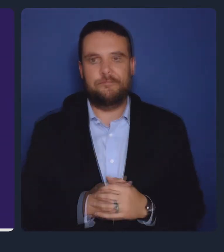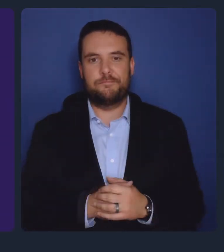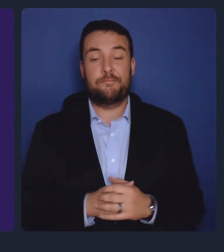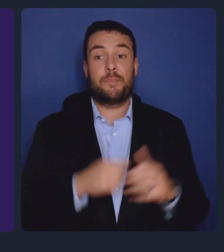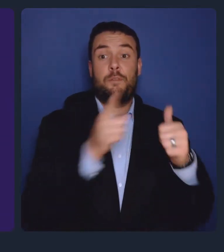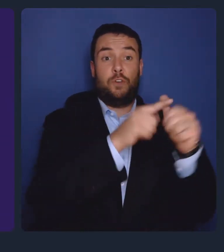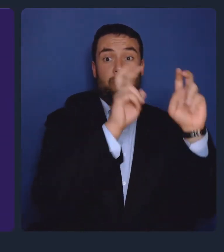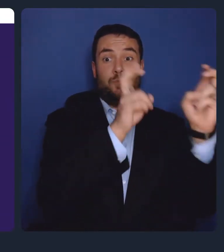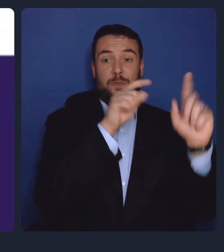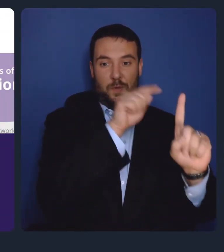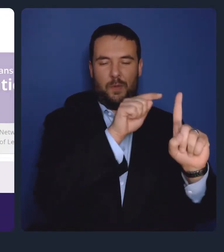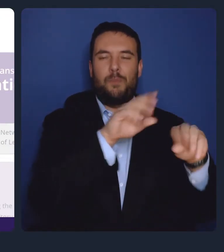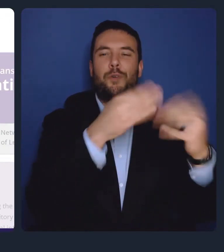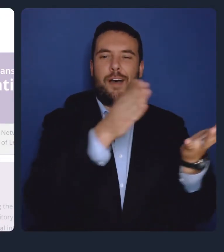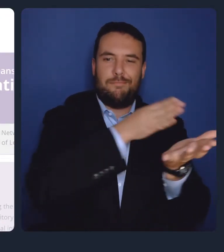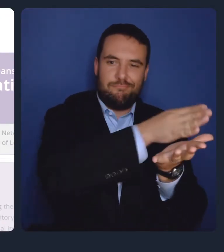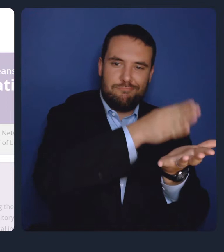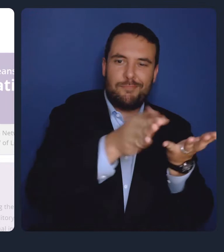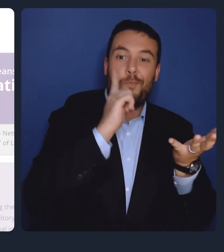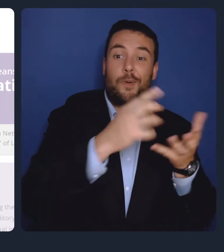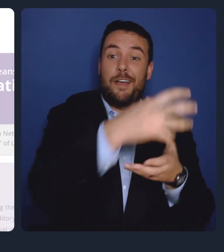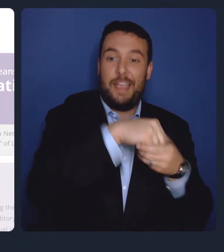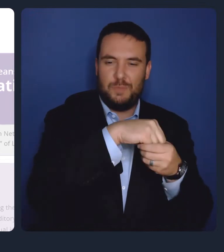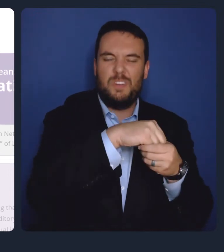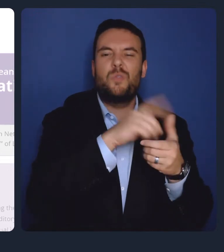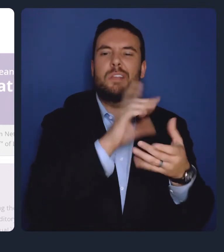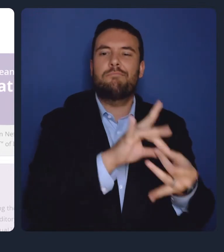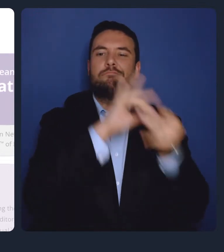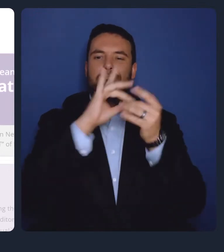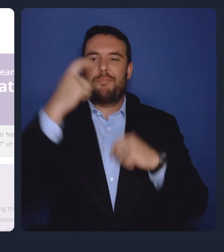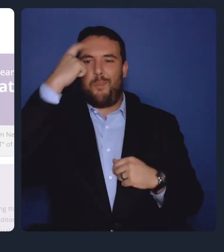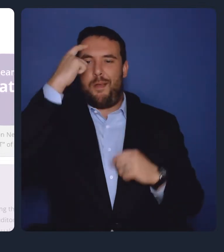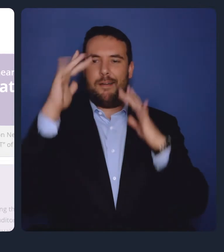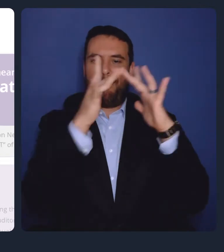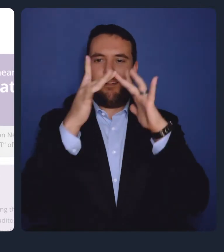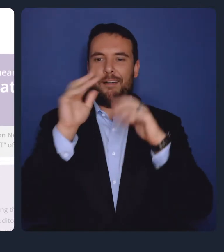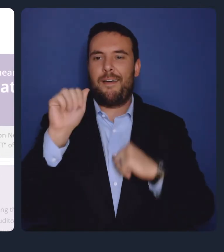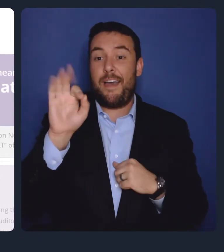The first principle, provide multiple means of engagement is based on our understanding of the Affective Networks of the brain